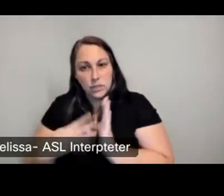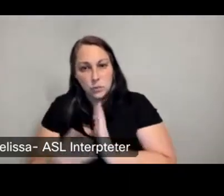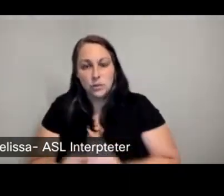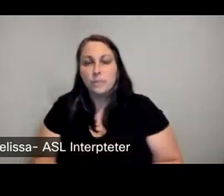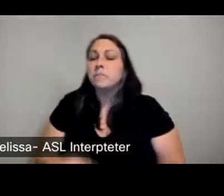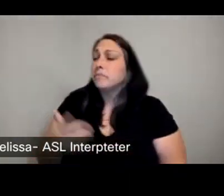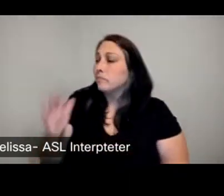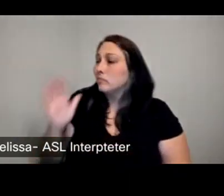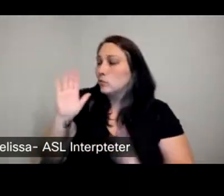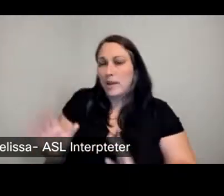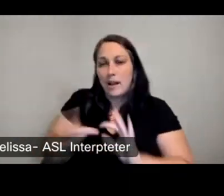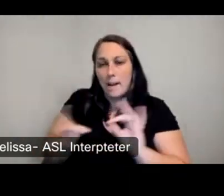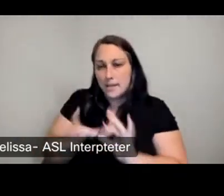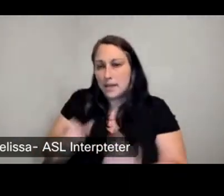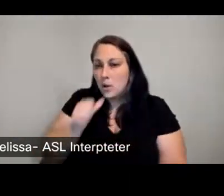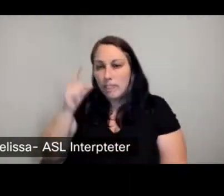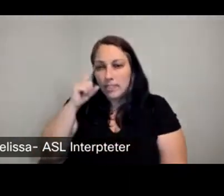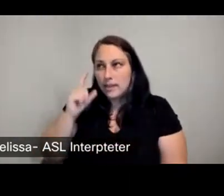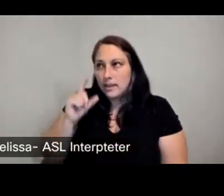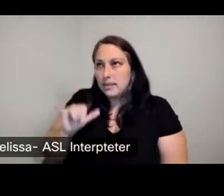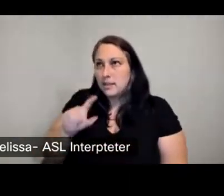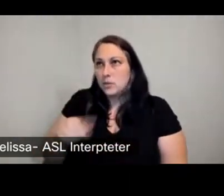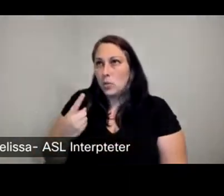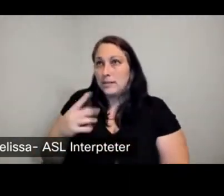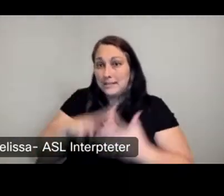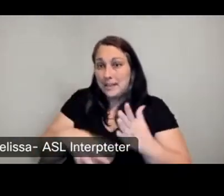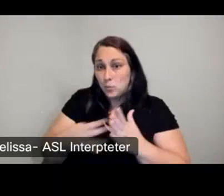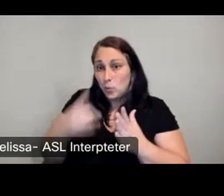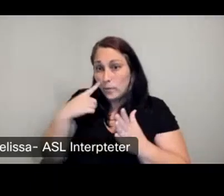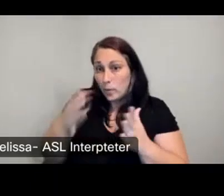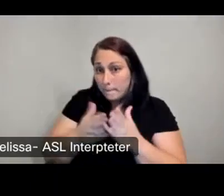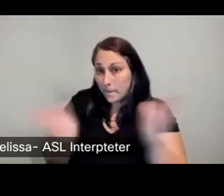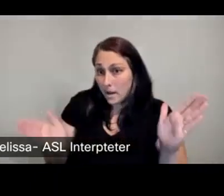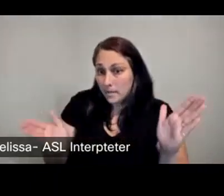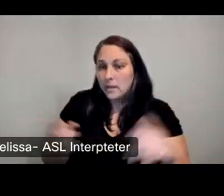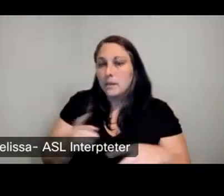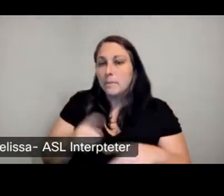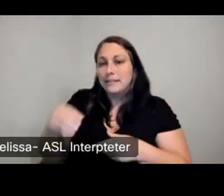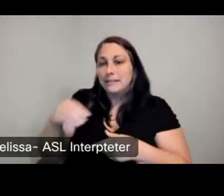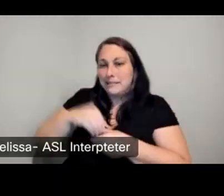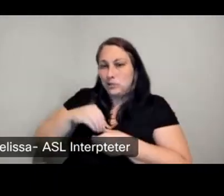Gary like for the fun public facing schedule but it will be the internal runs the schedule